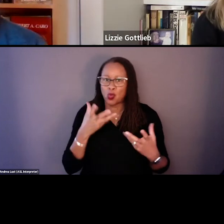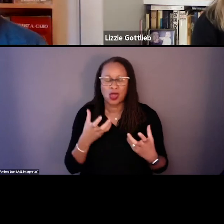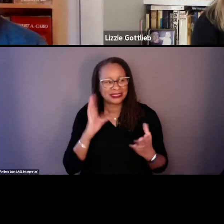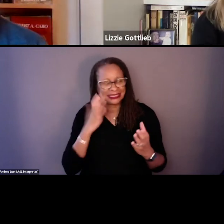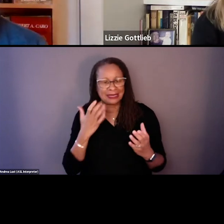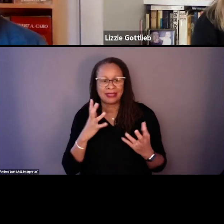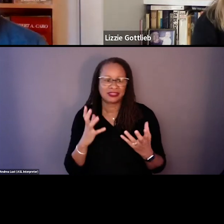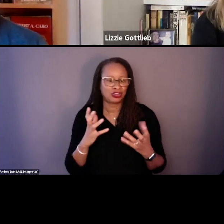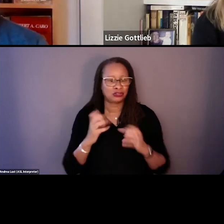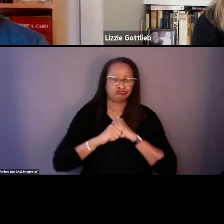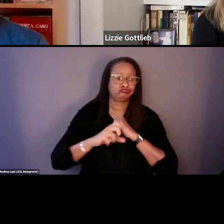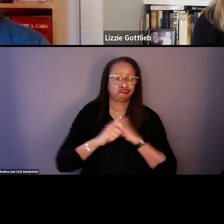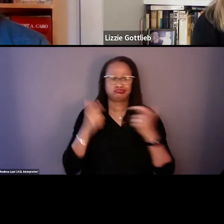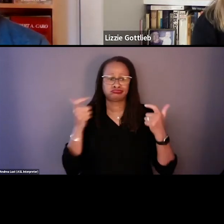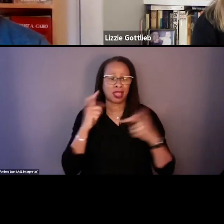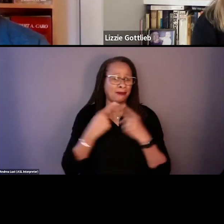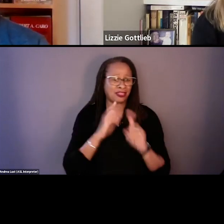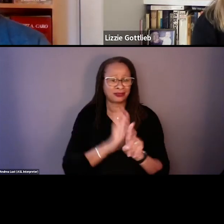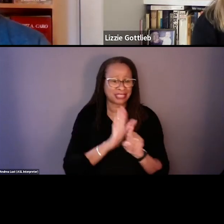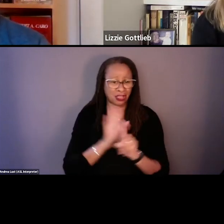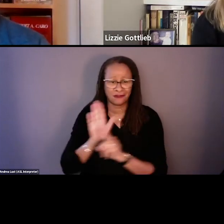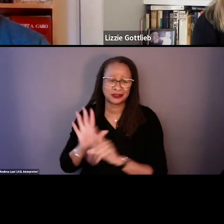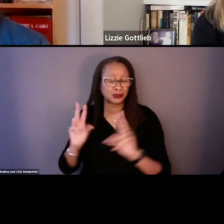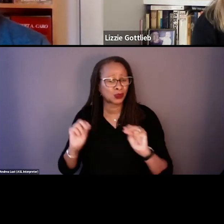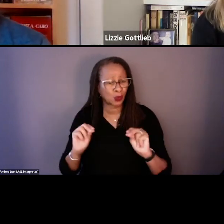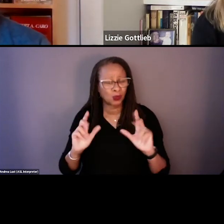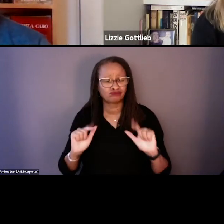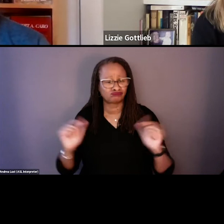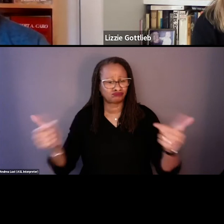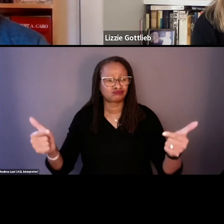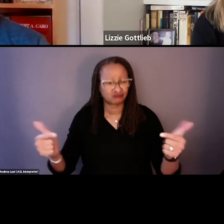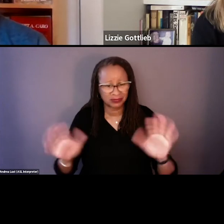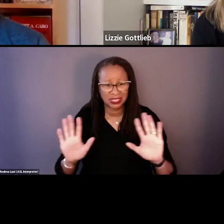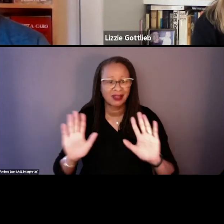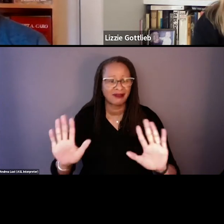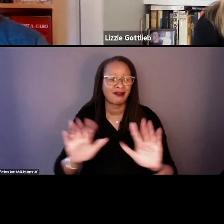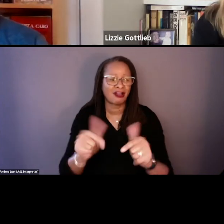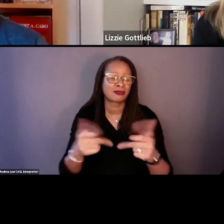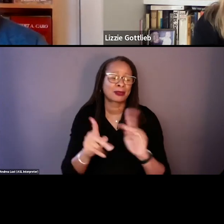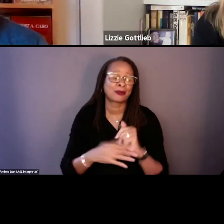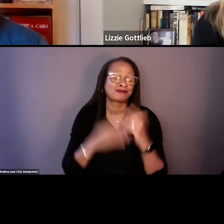And, as a fan who was amazed that he got to see them actually working together, the sound was off.